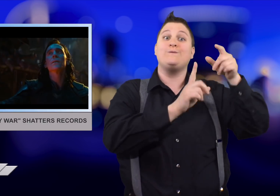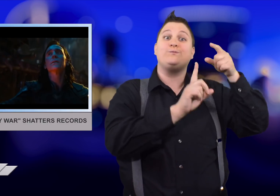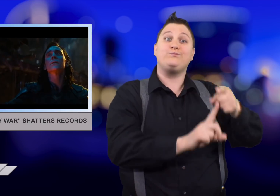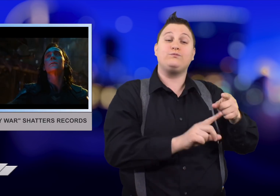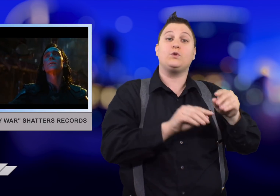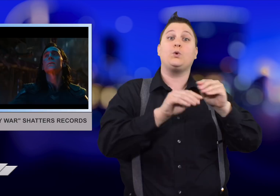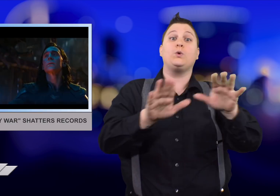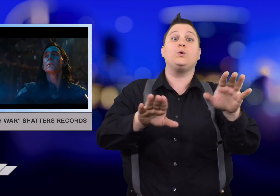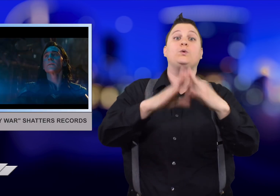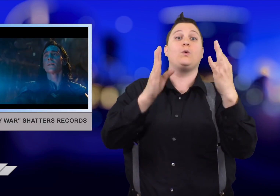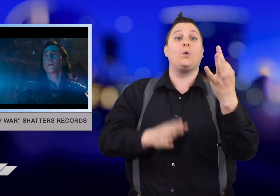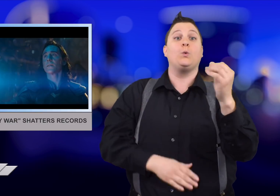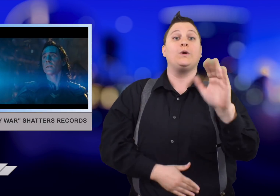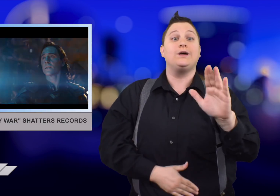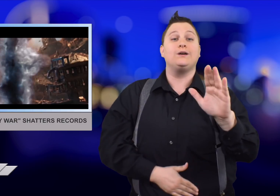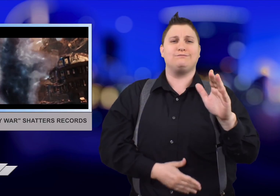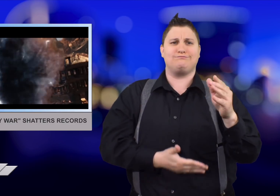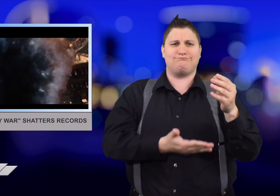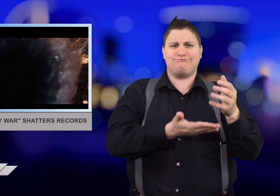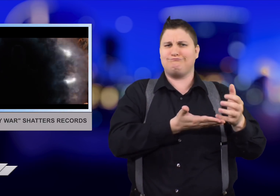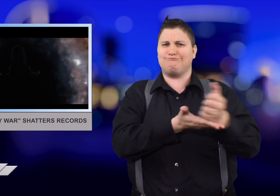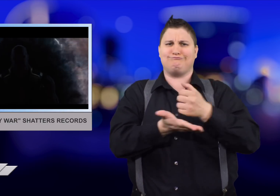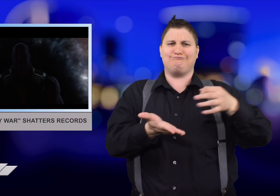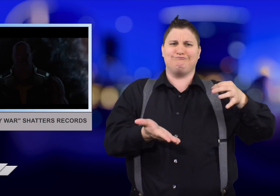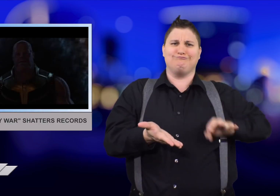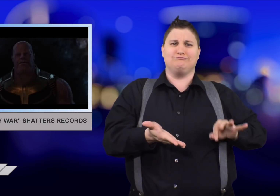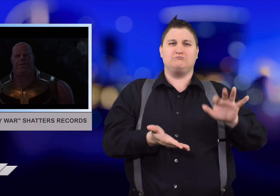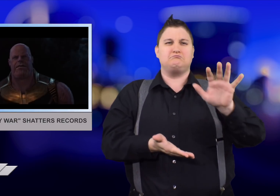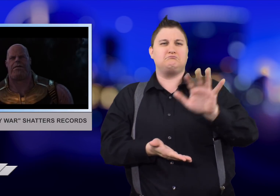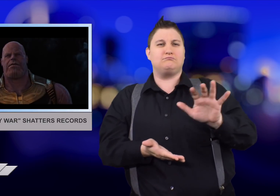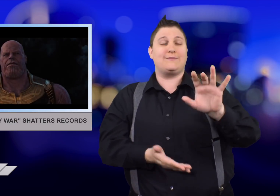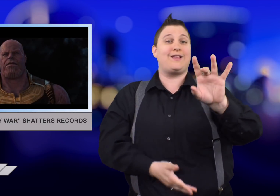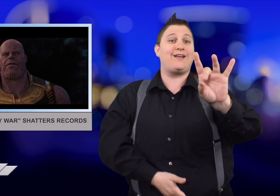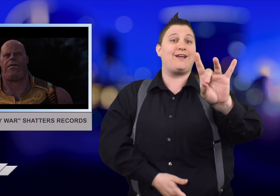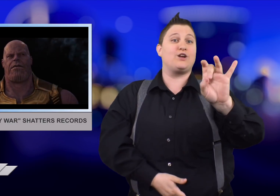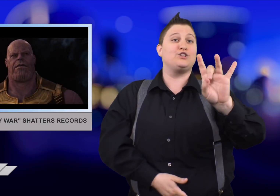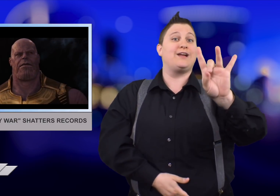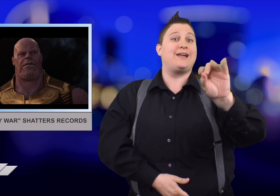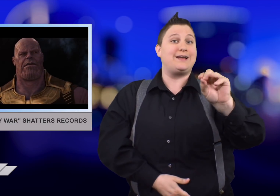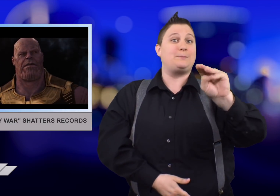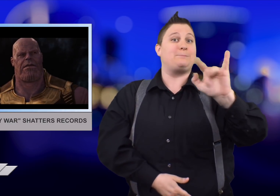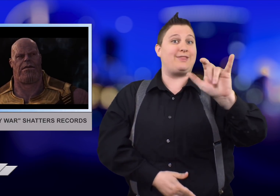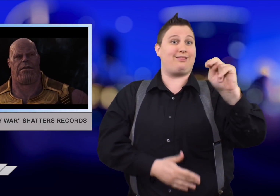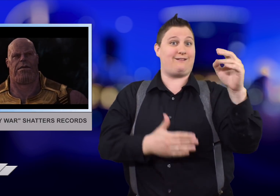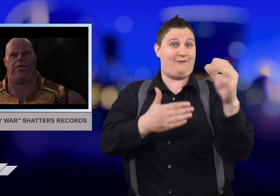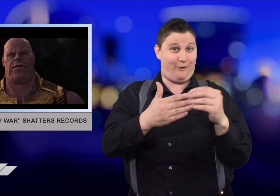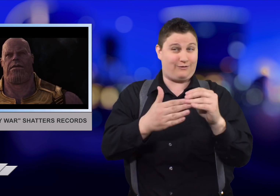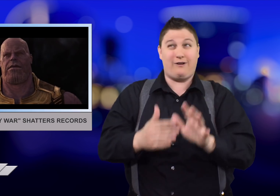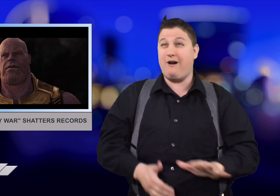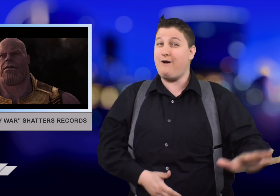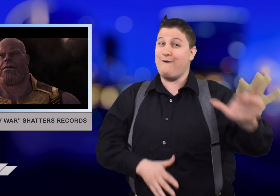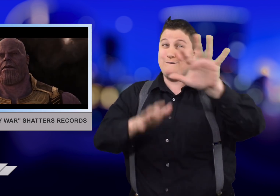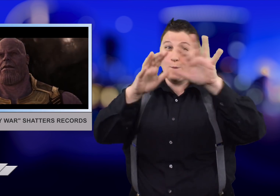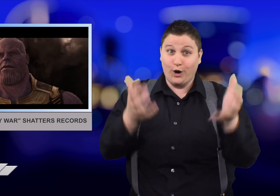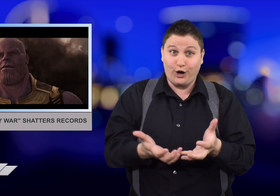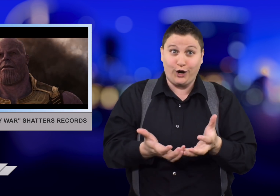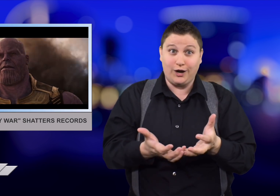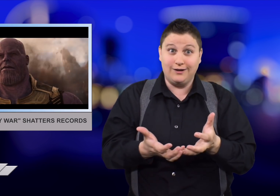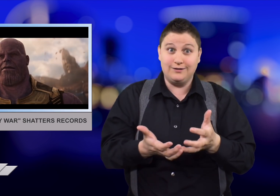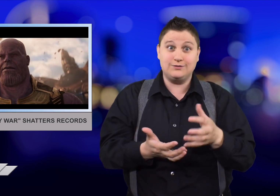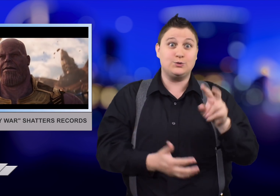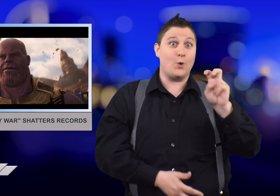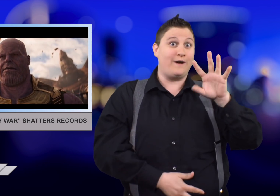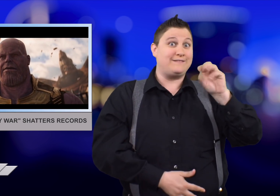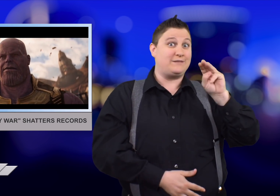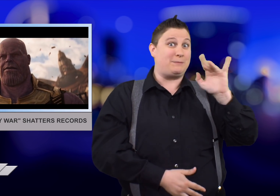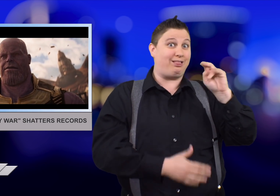The movie took in an estimated $880 million worldwide over its opening weekend, $250 million